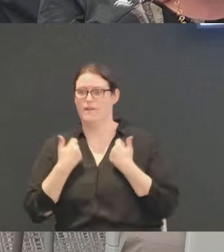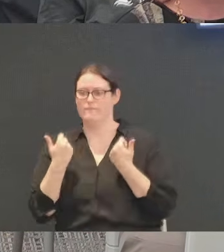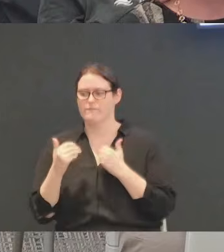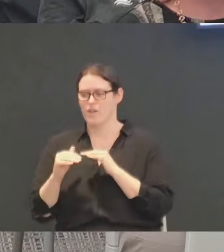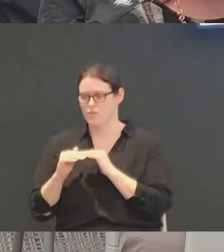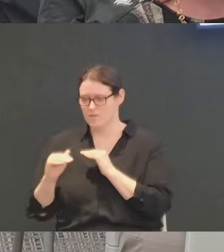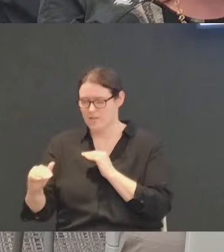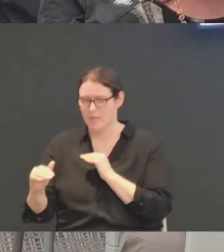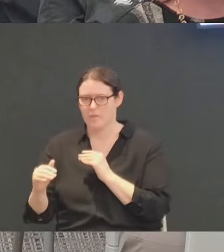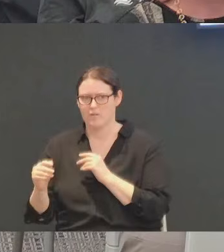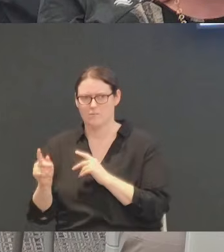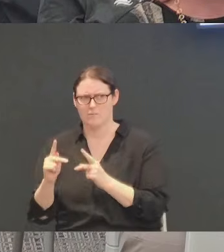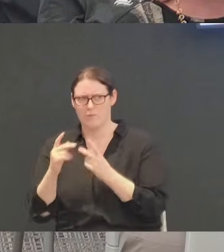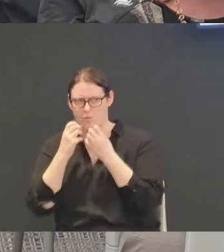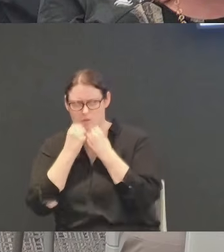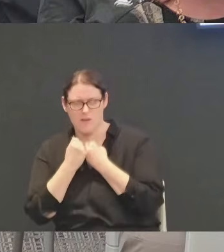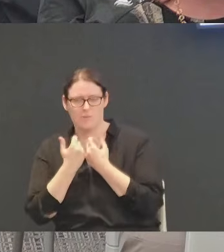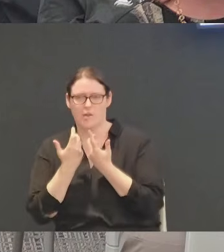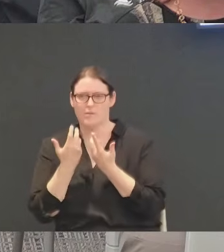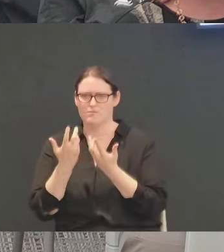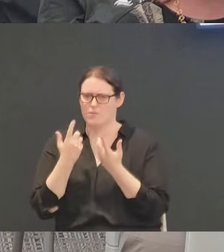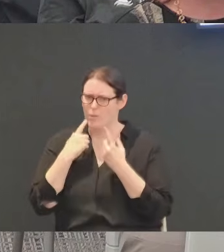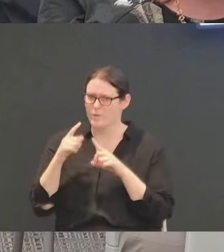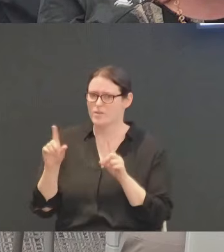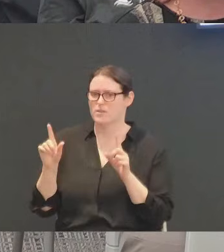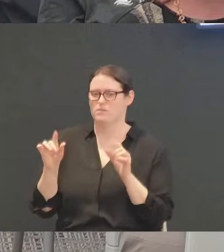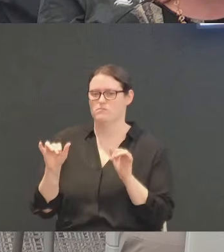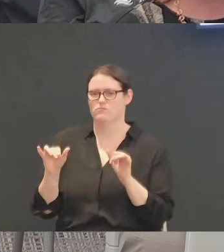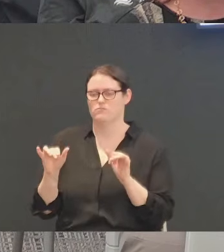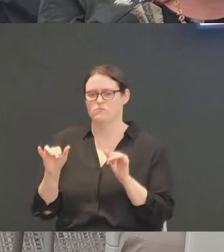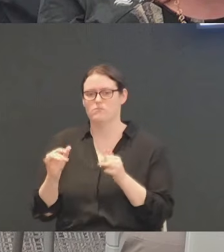had people who cared about me and wanted me to succeed. Today I'm a part of the lighthouse youth